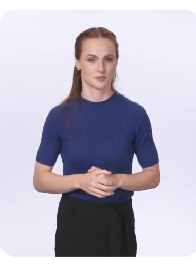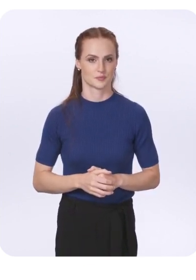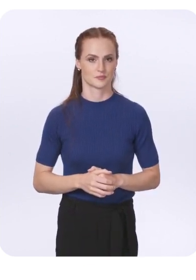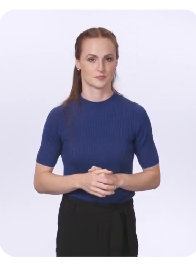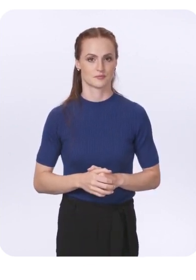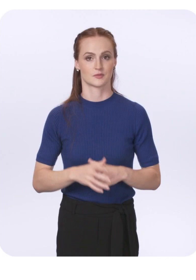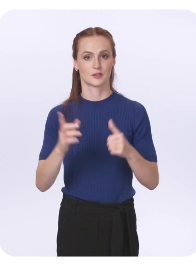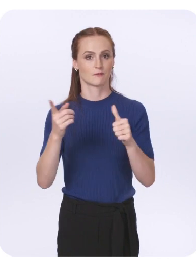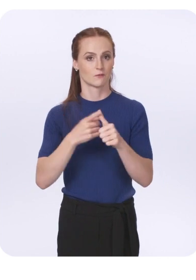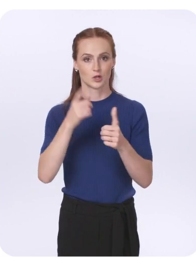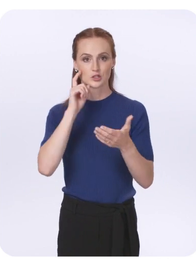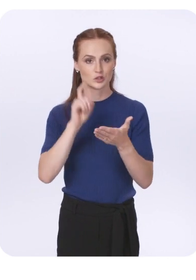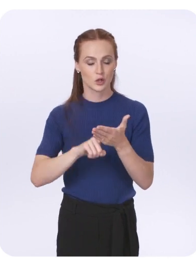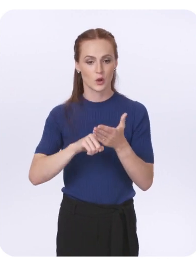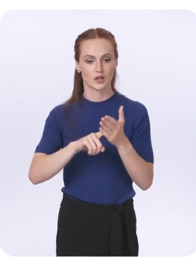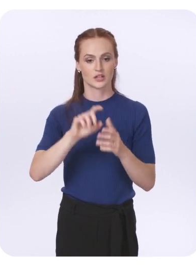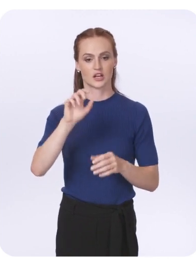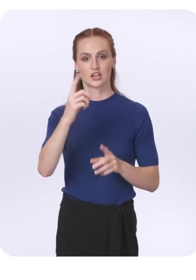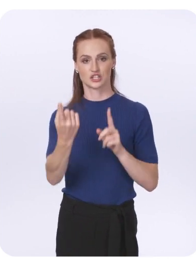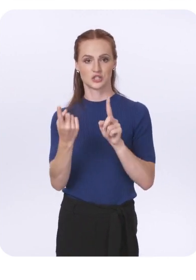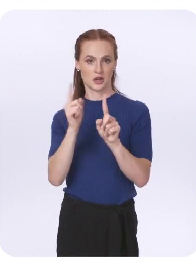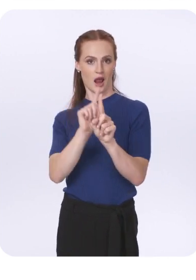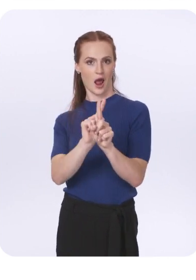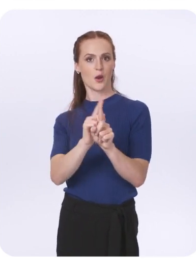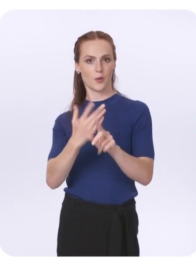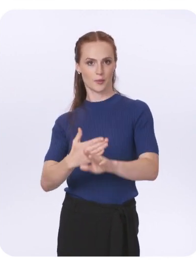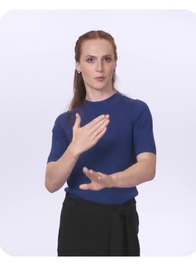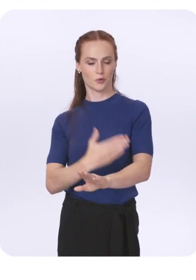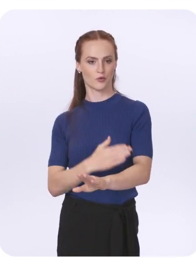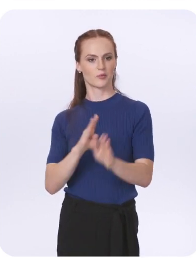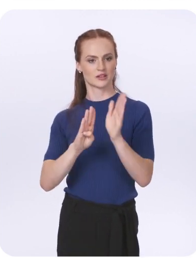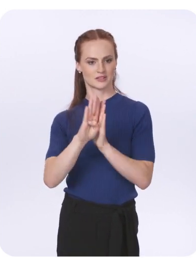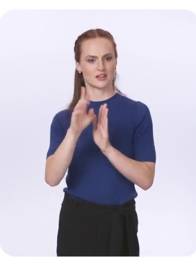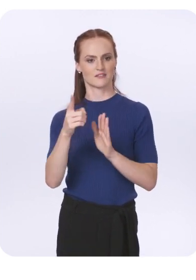The first thing to note is the shadow improvements that the devs were able to implement.